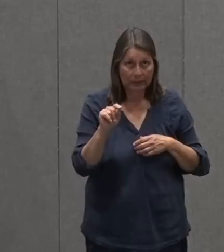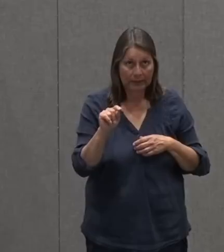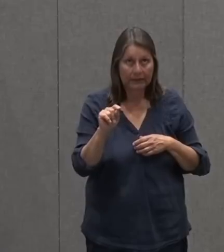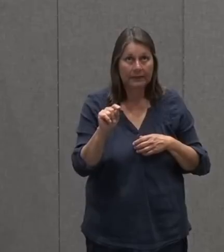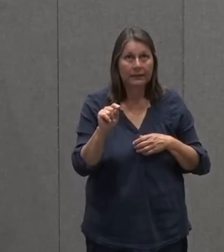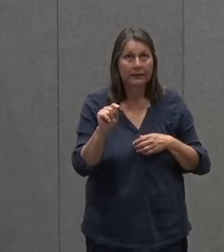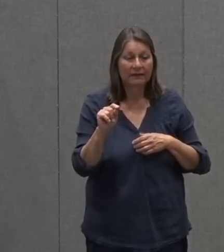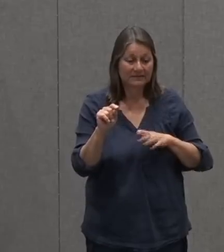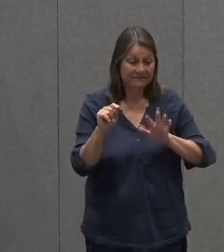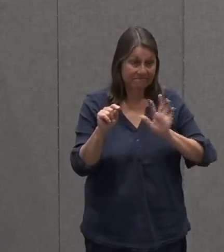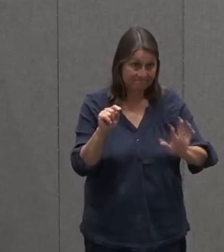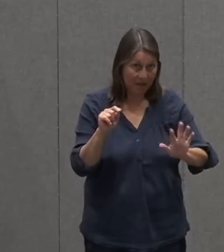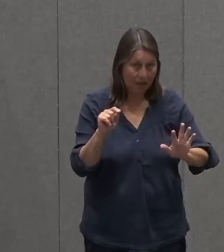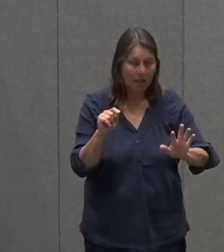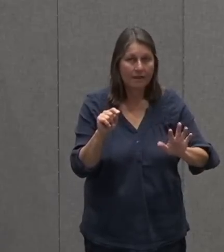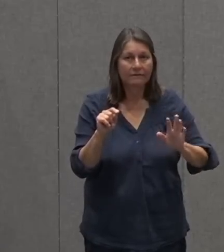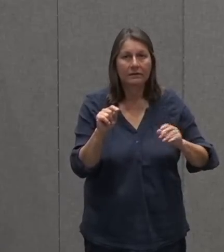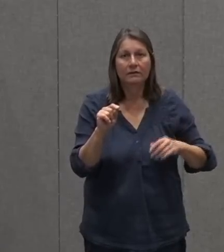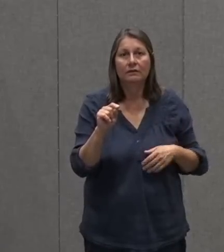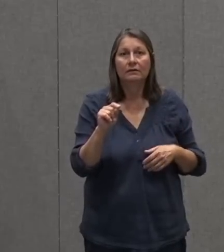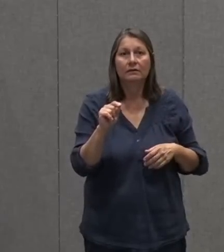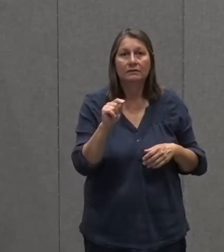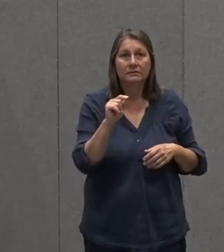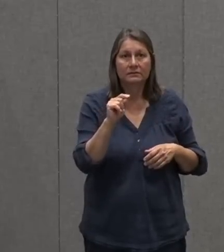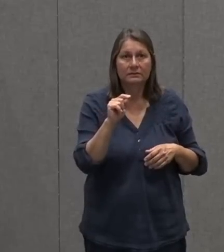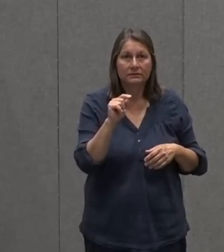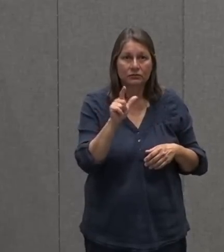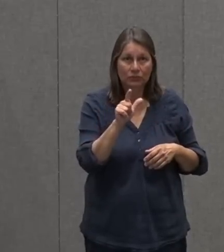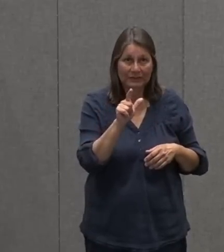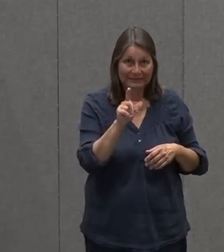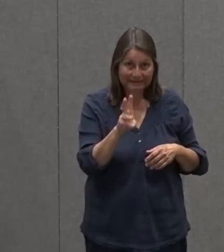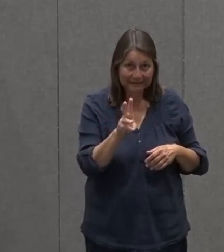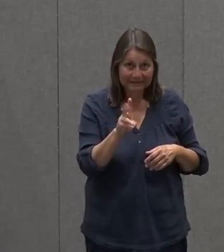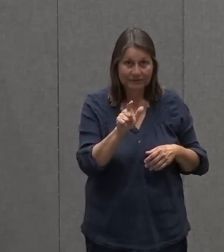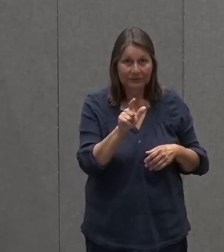that's five, six, seven, eight.